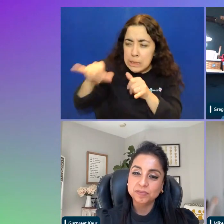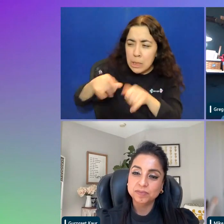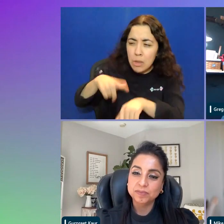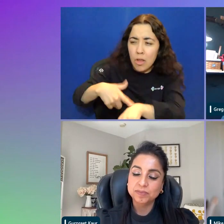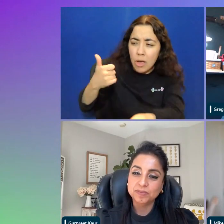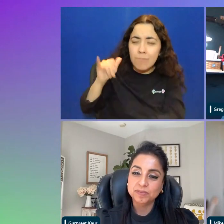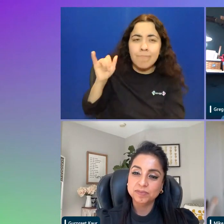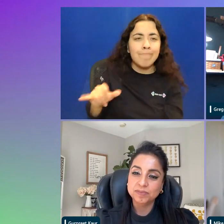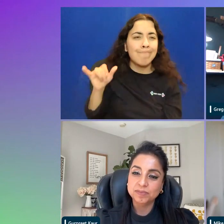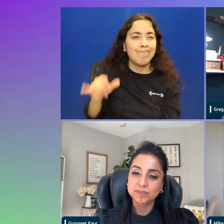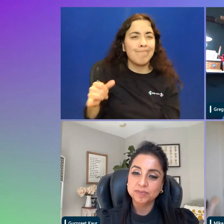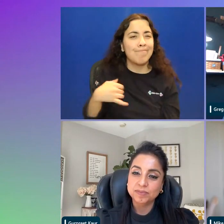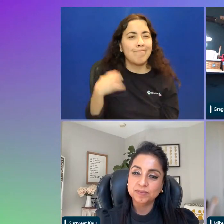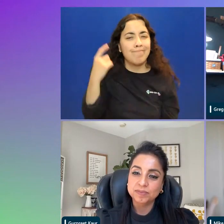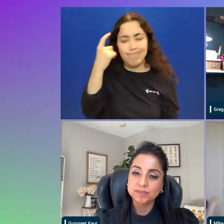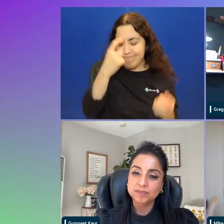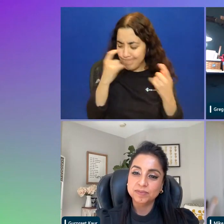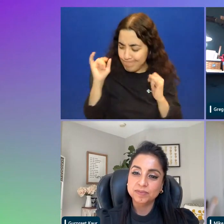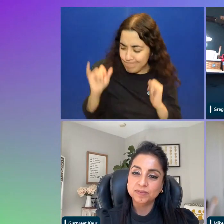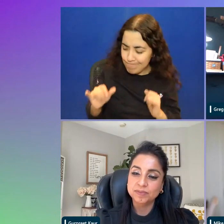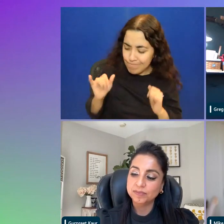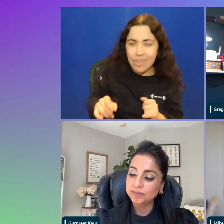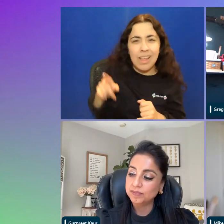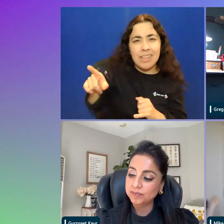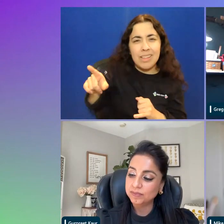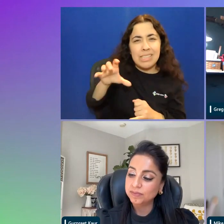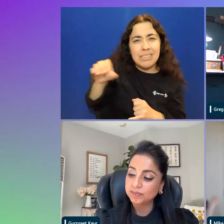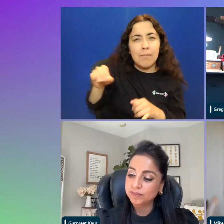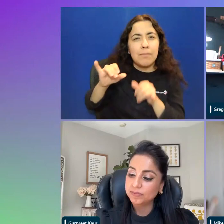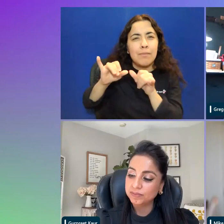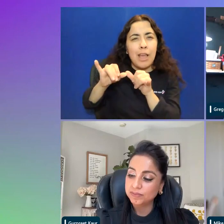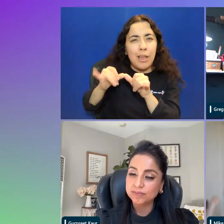there, the more I realized, because cause it's an engineering driven company and engineers want numbers. And I